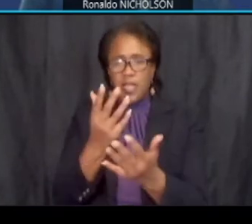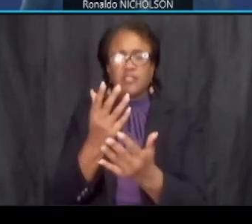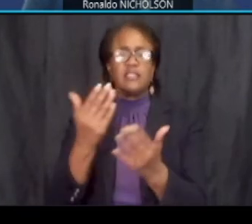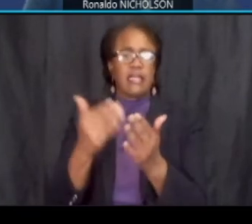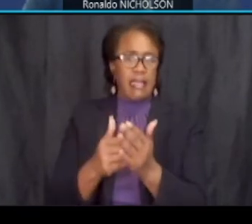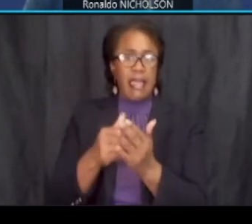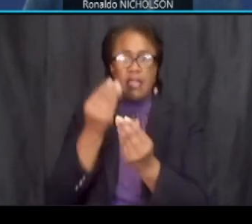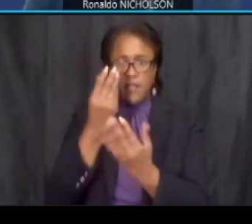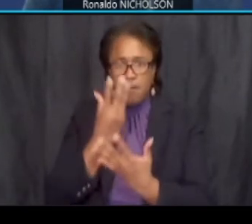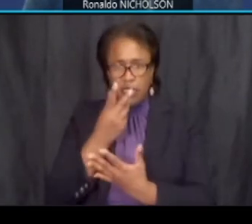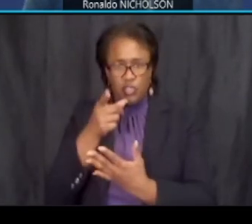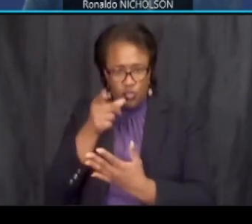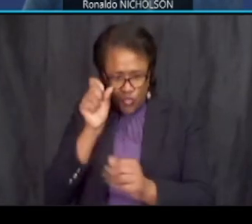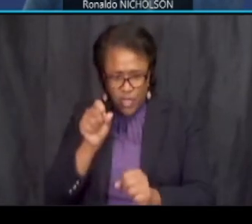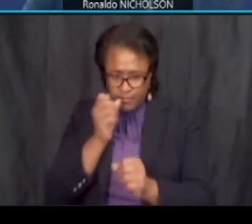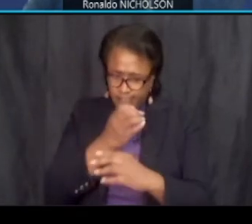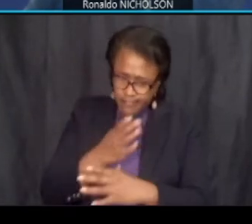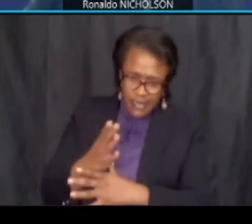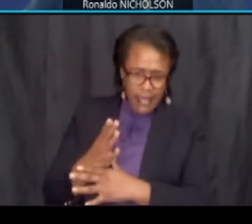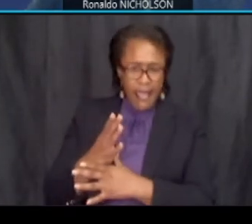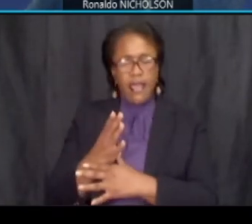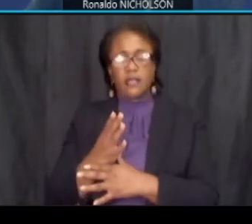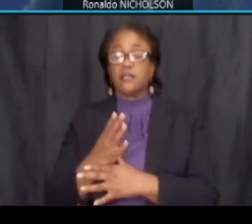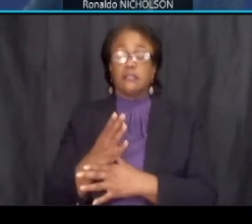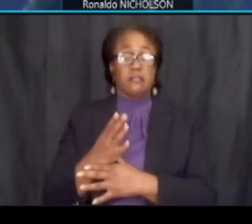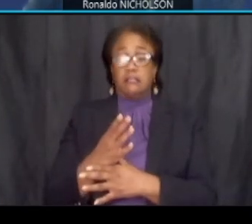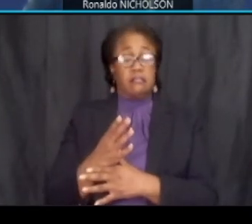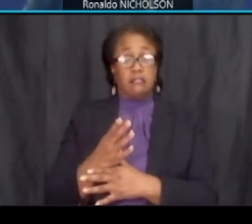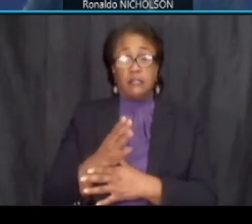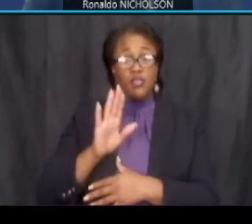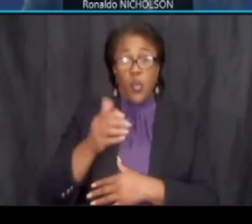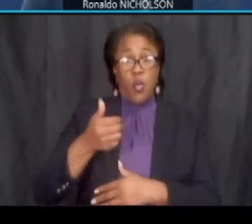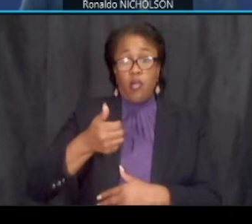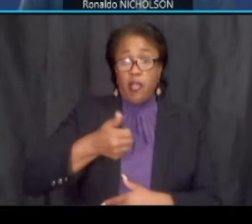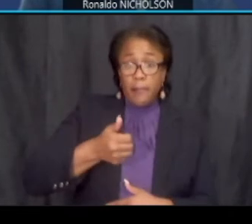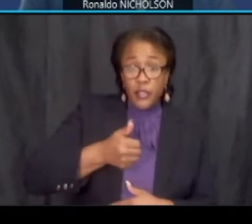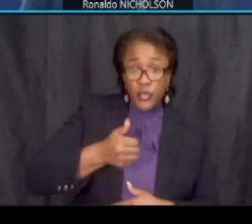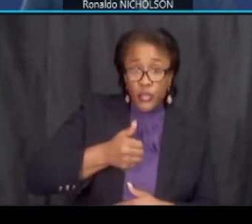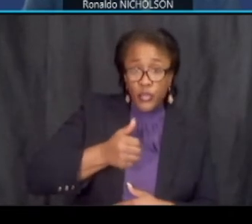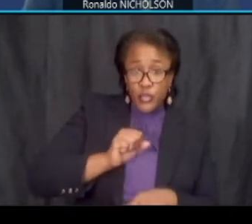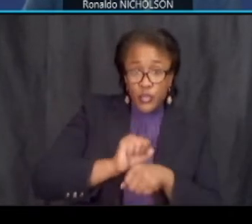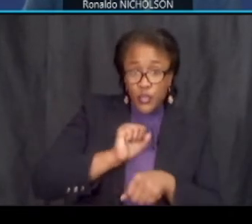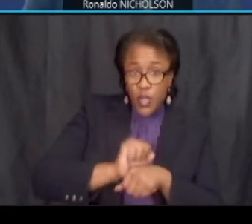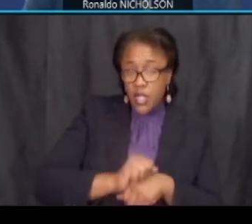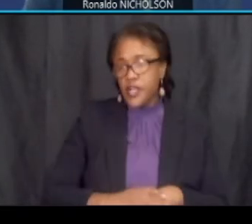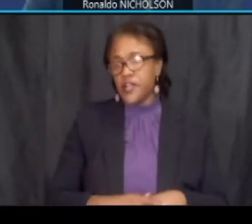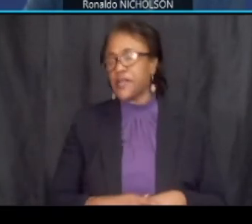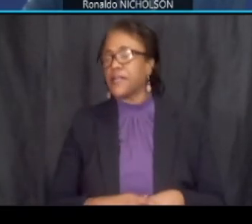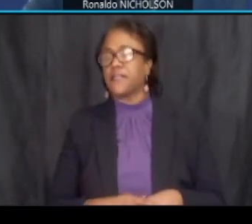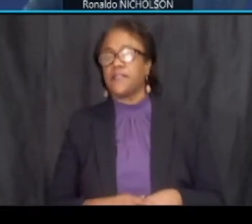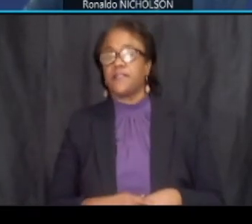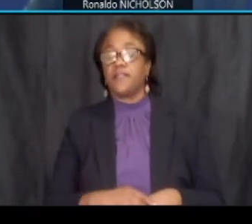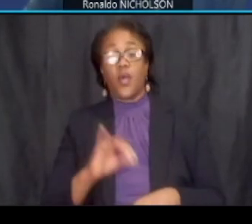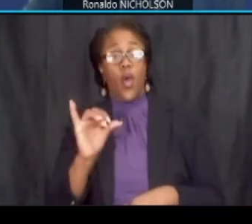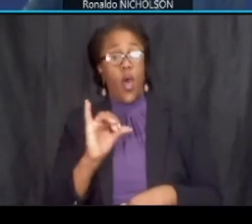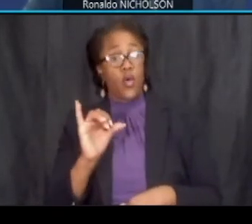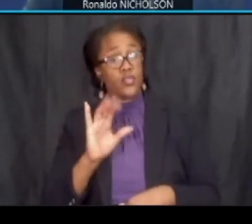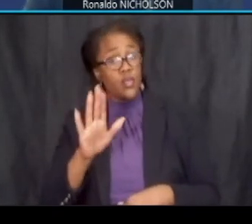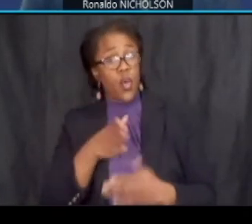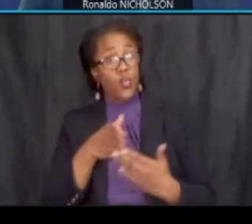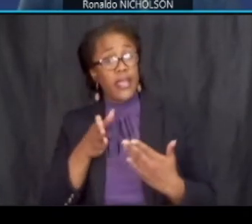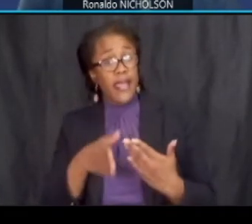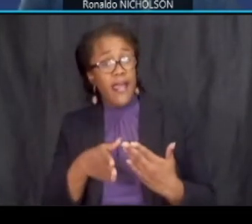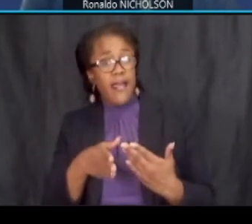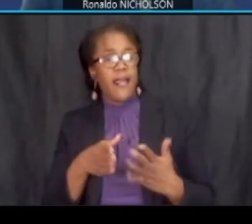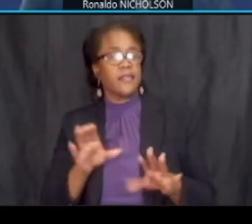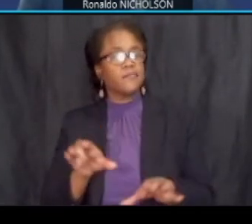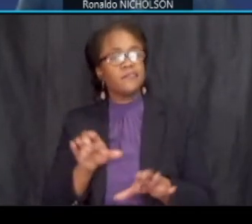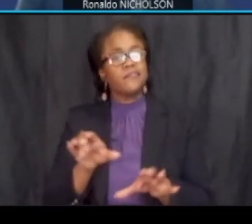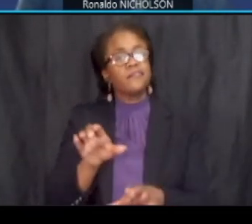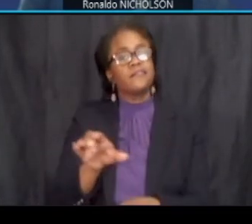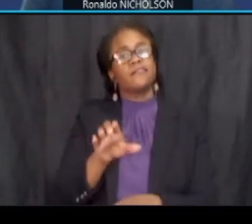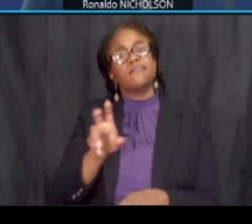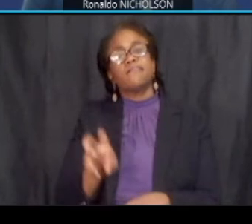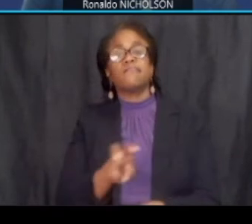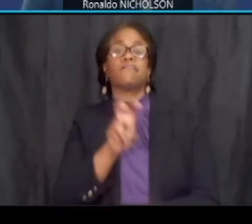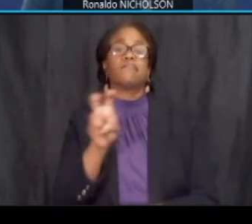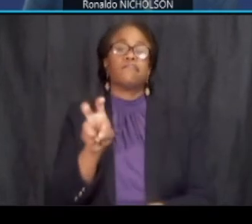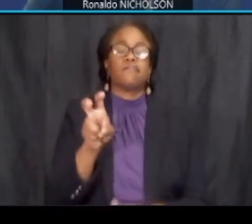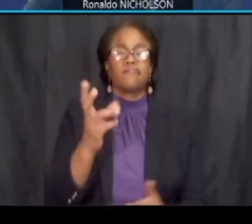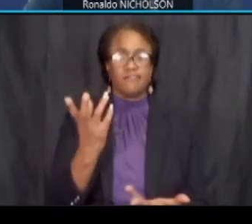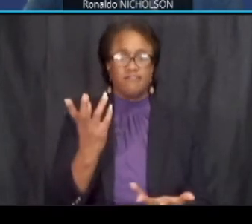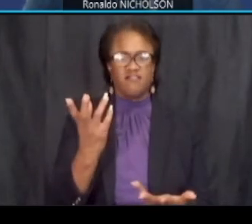plan either your commute into work as well as your weekend excursions wherever they may be